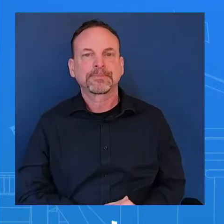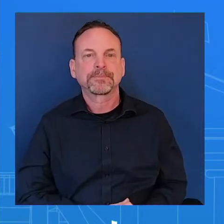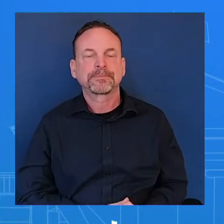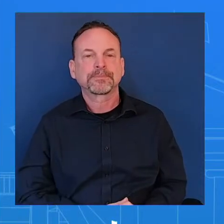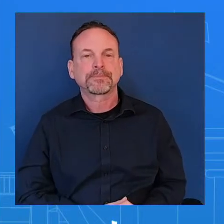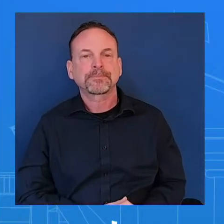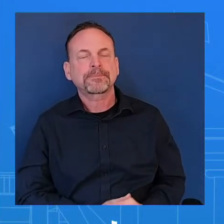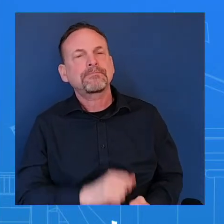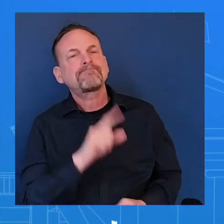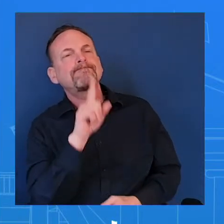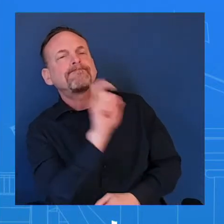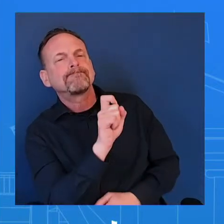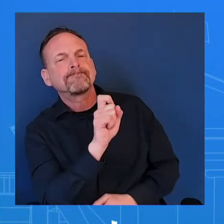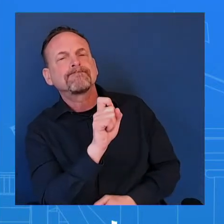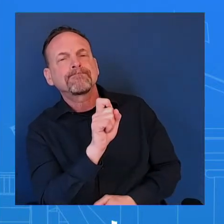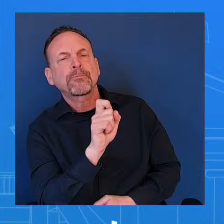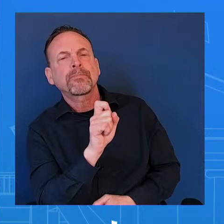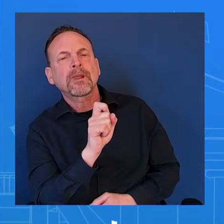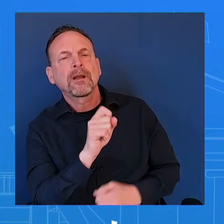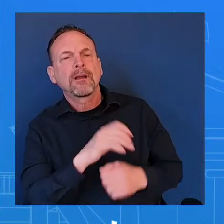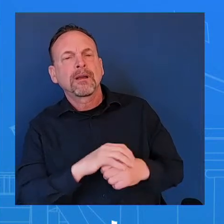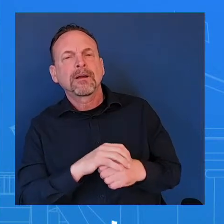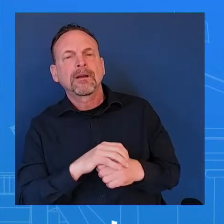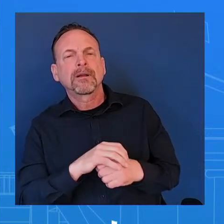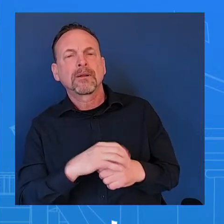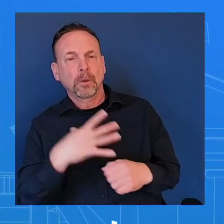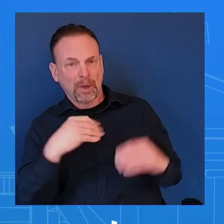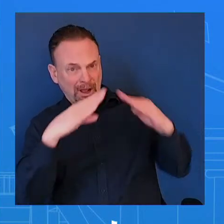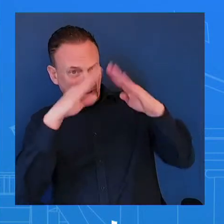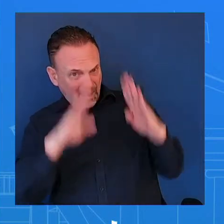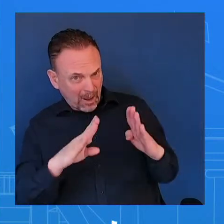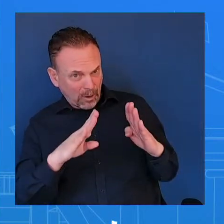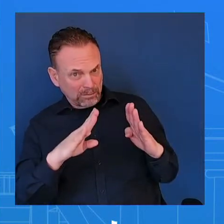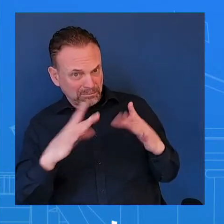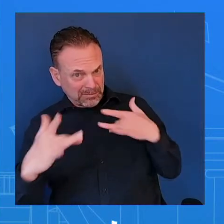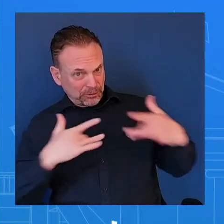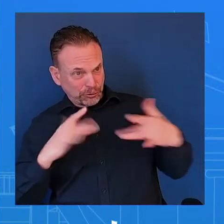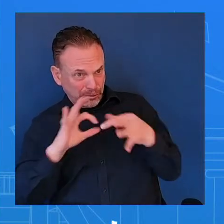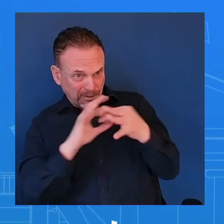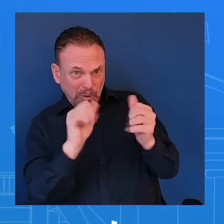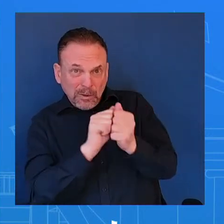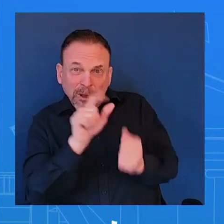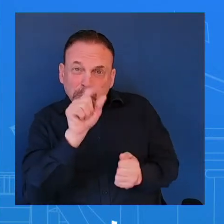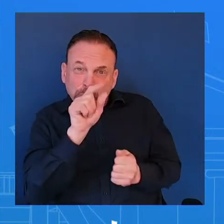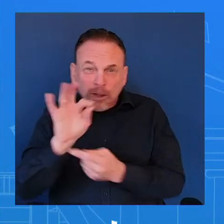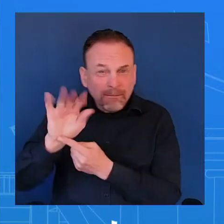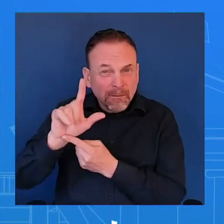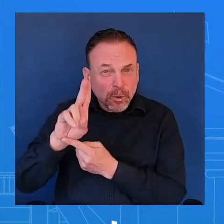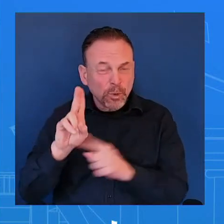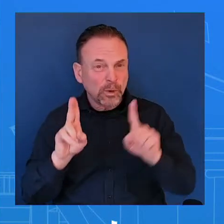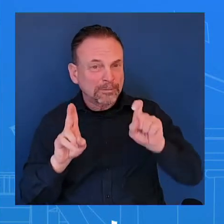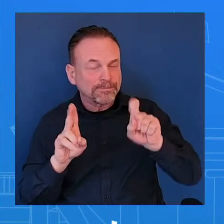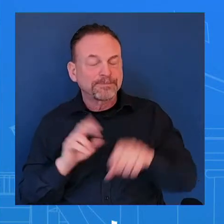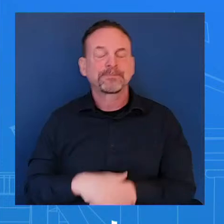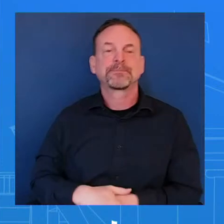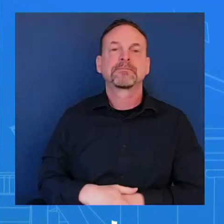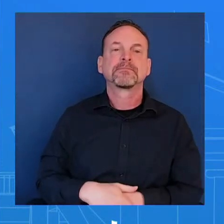Ms. Jean-Pierre: So, look, this is something that we are certainly monitoring. We have been -- CDC has been certainly working on --